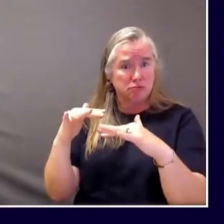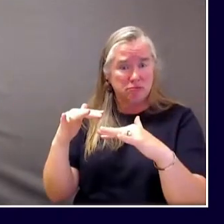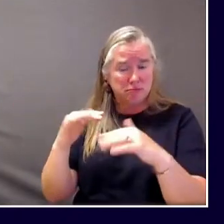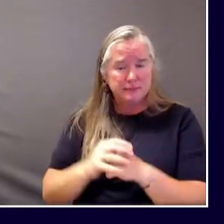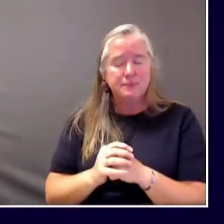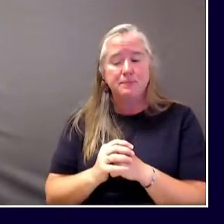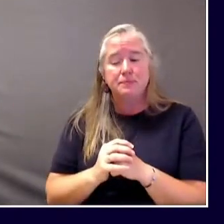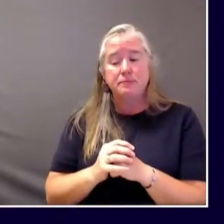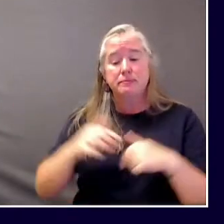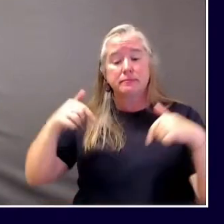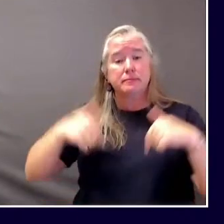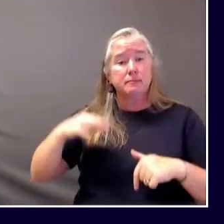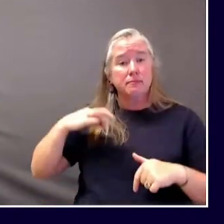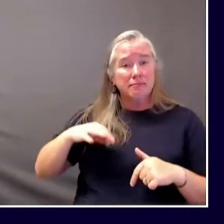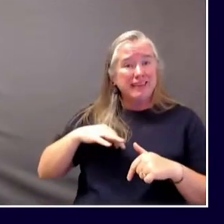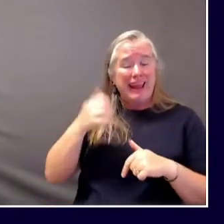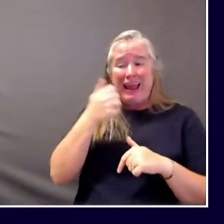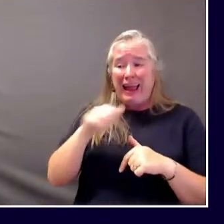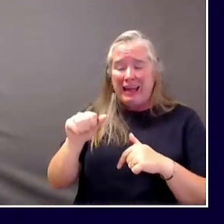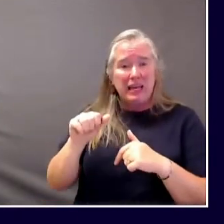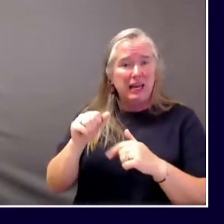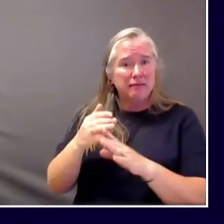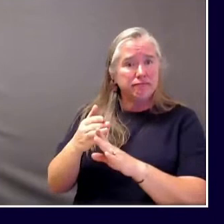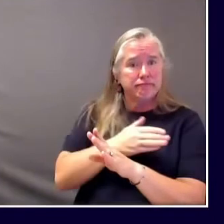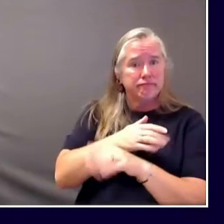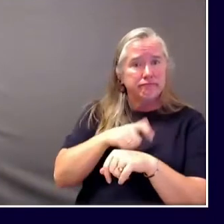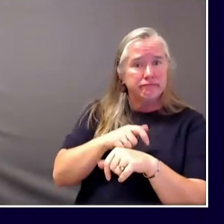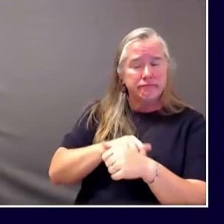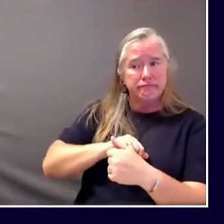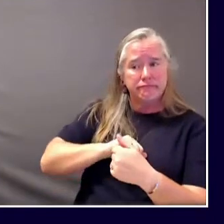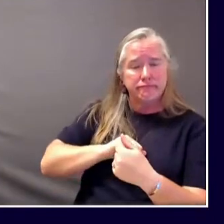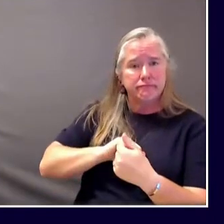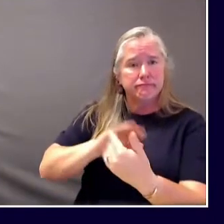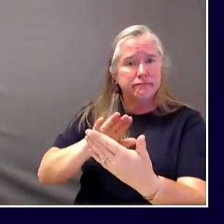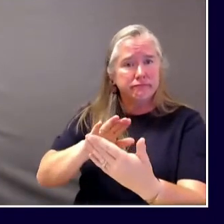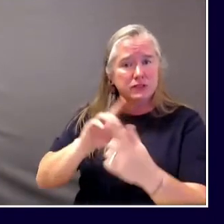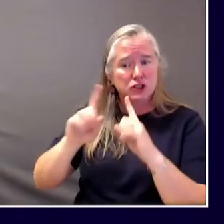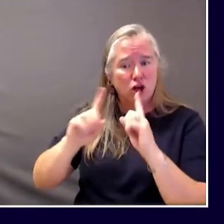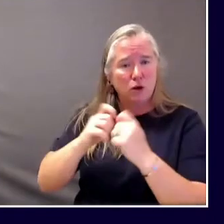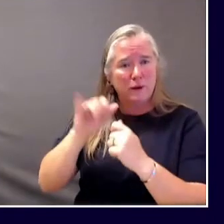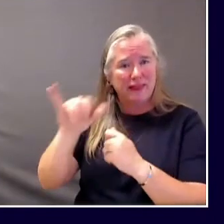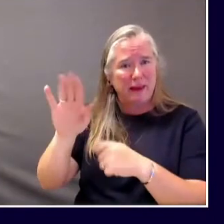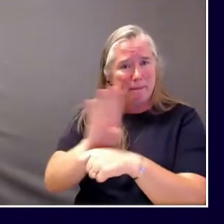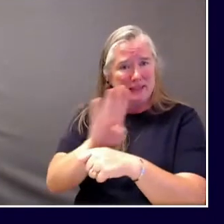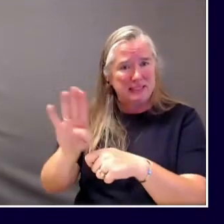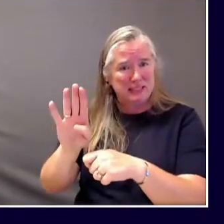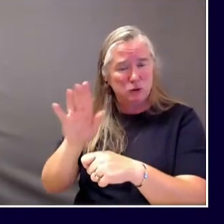preemptively took communicate